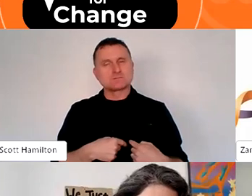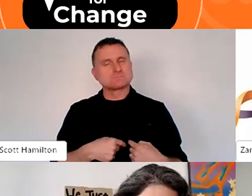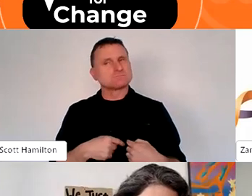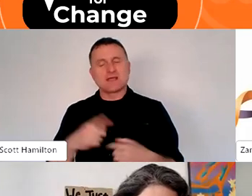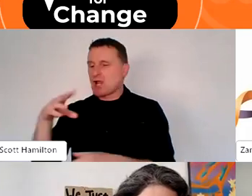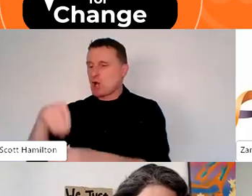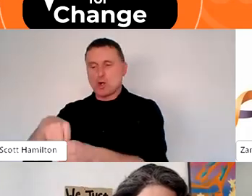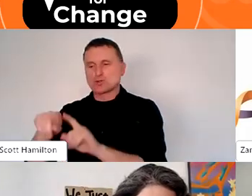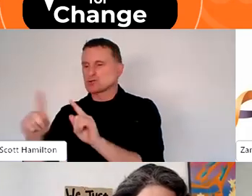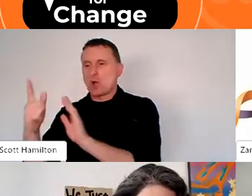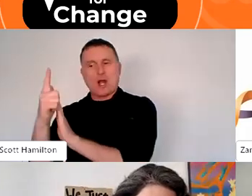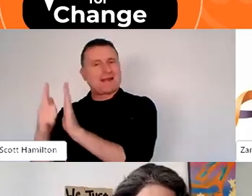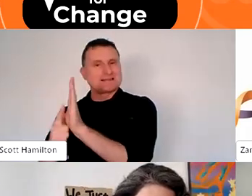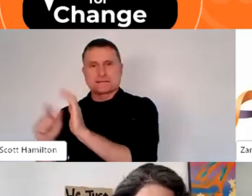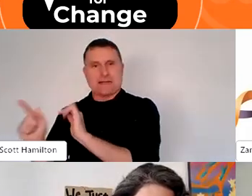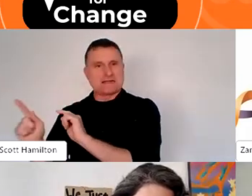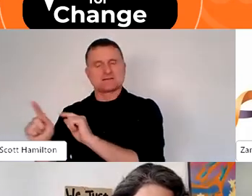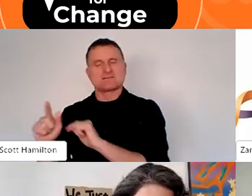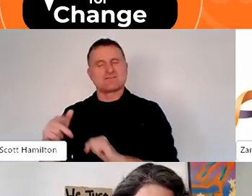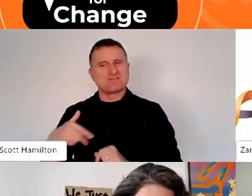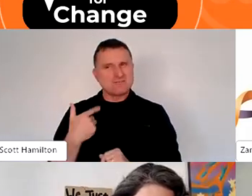But nobody pulls anybody up that doesn't do the right thing. And